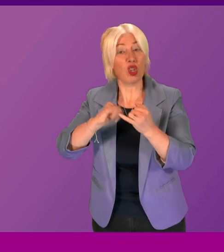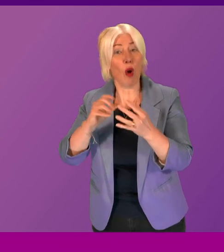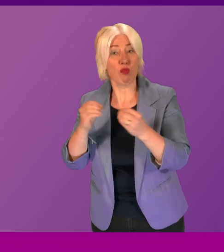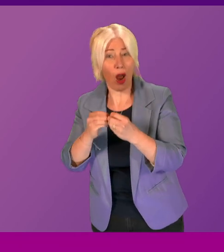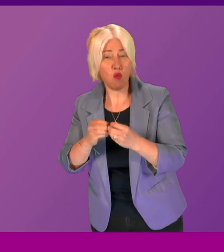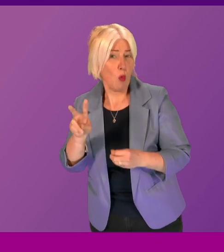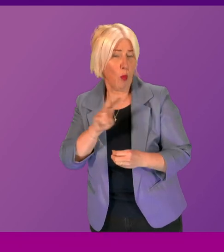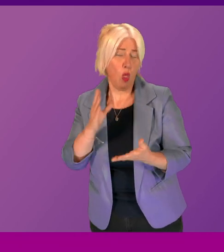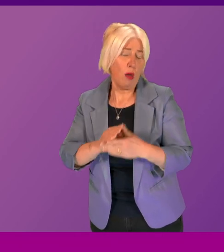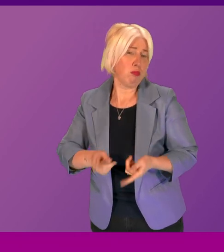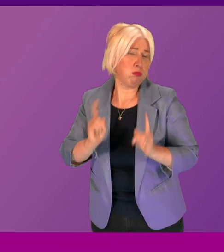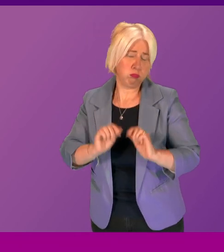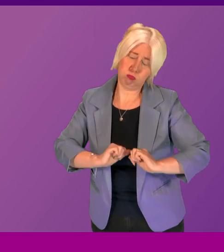Gilruth and by the minister Siobhian Brown.